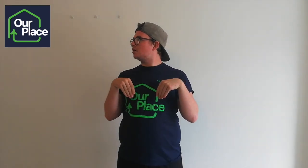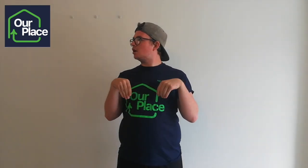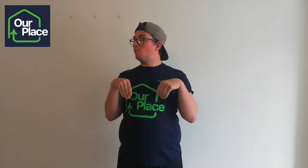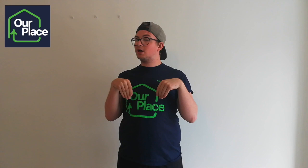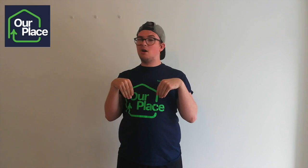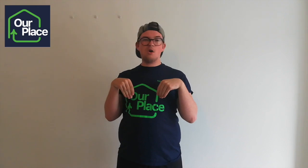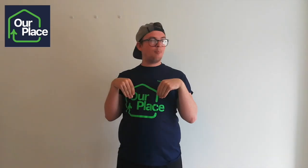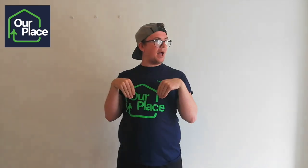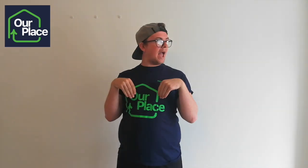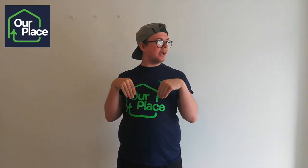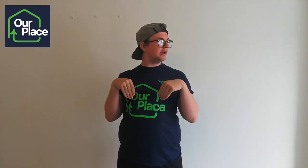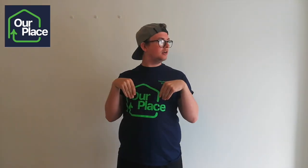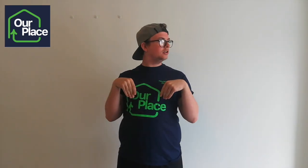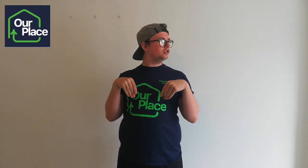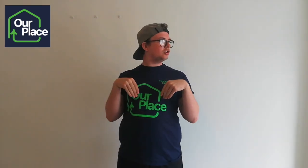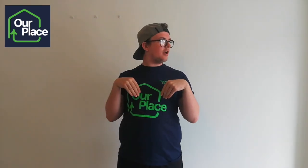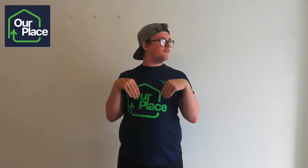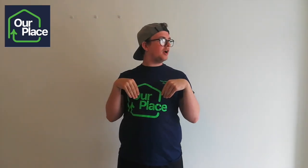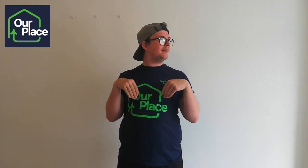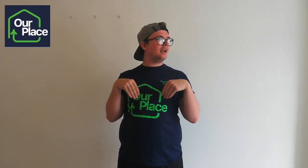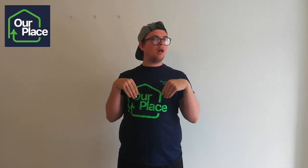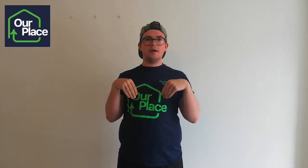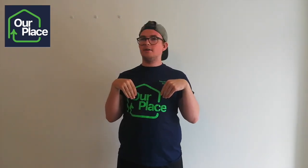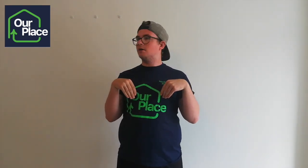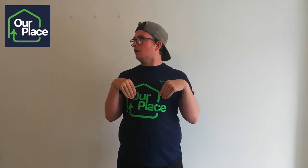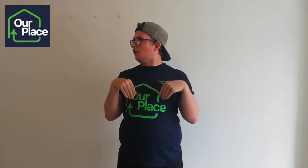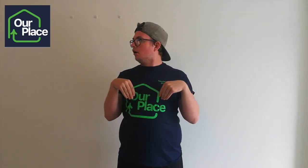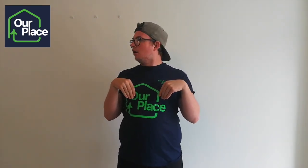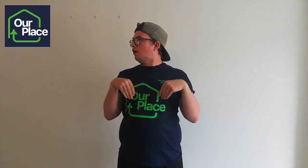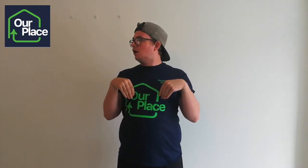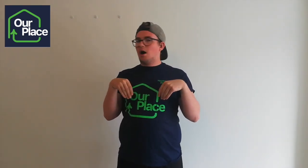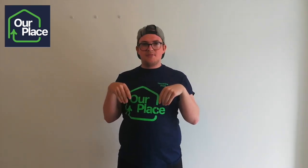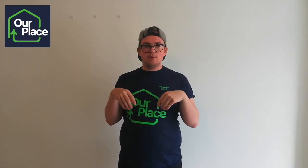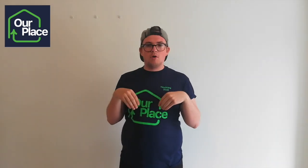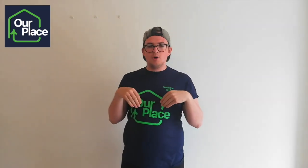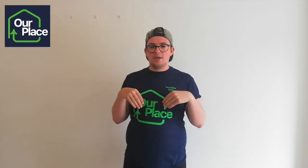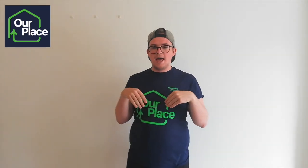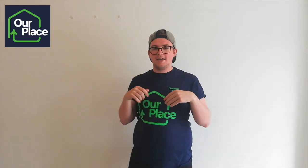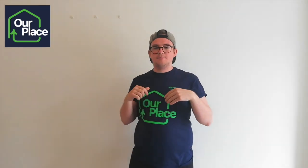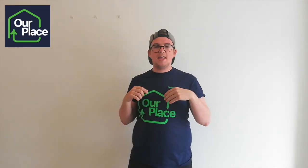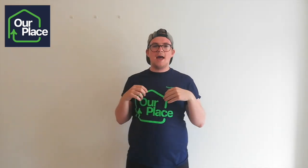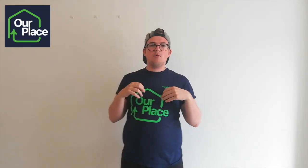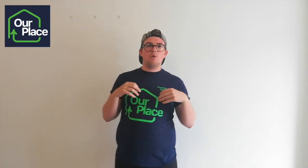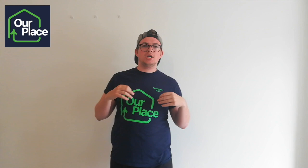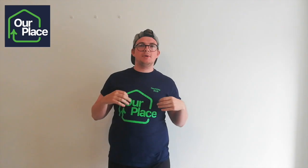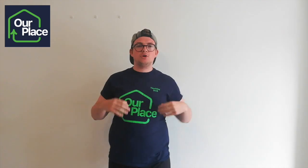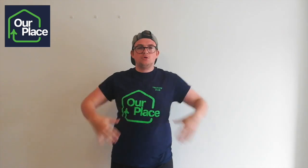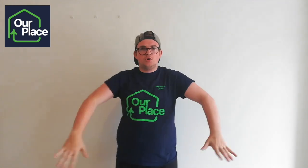back try to find that lion I think we're okay now we're gonna be cool doing